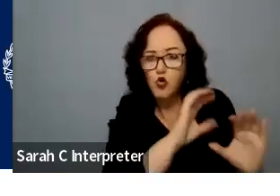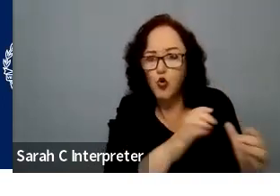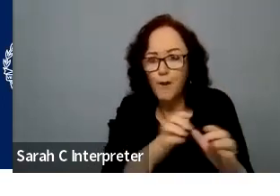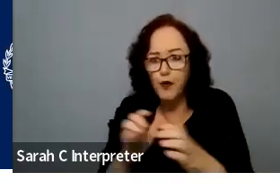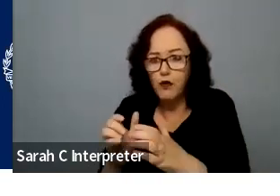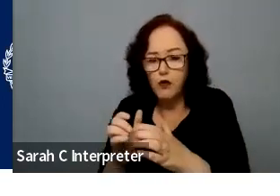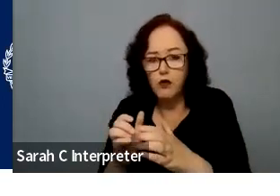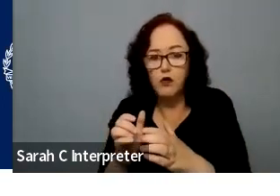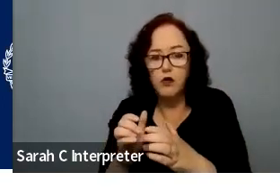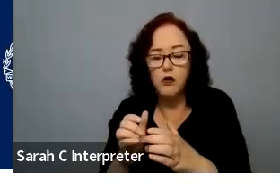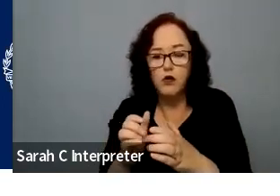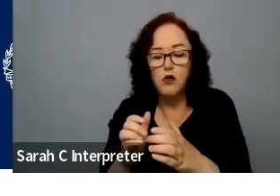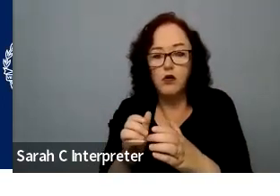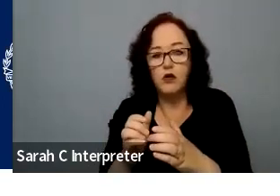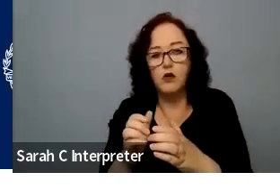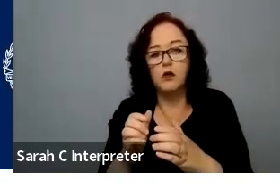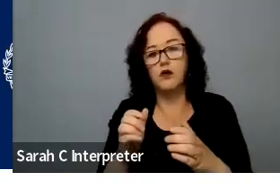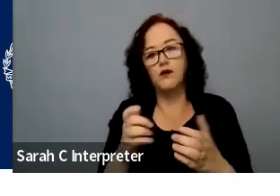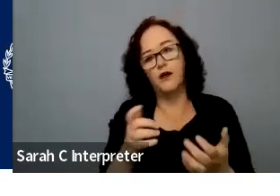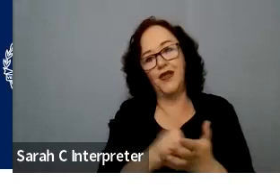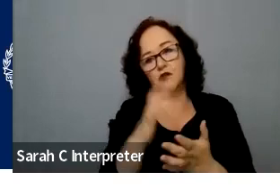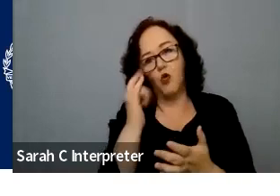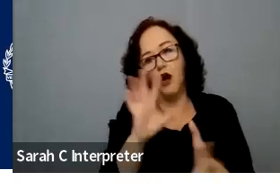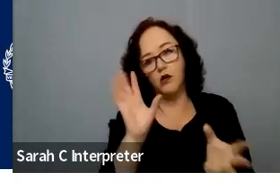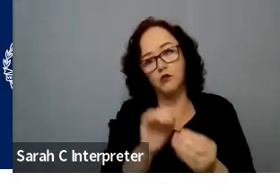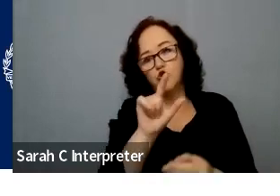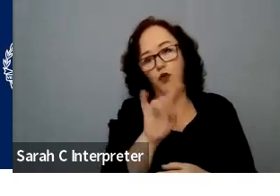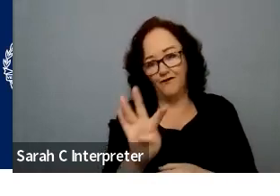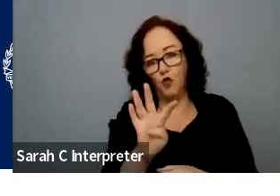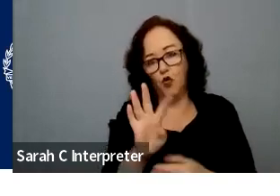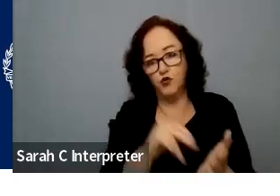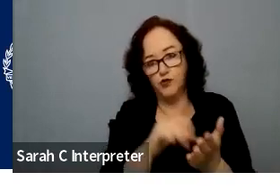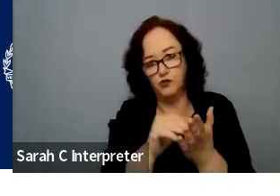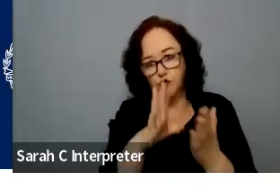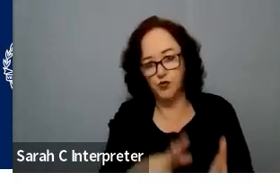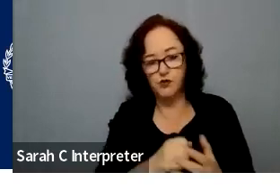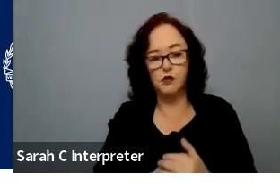got to 24 nursing students. The other issue was where in the curriculum should this be placed,